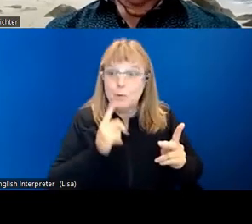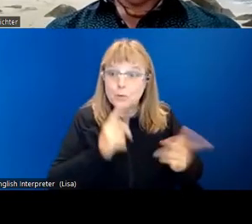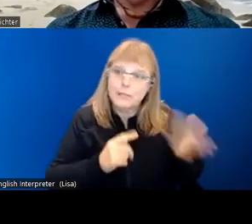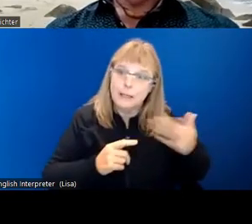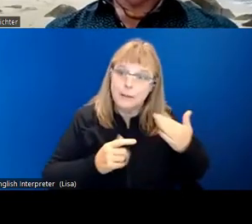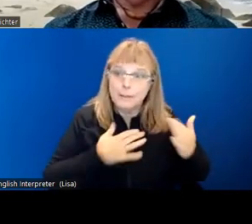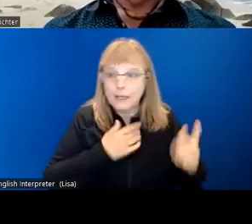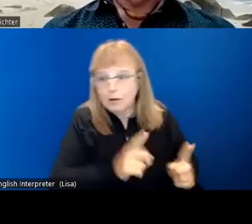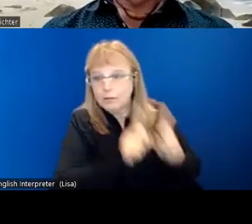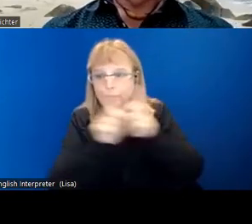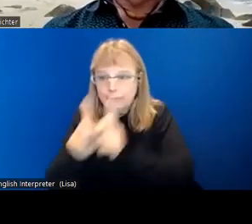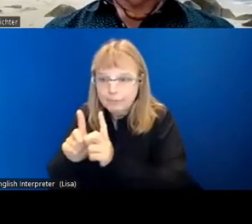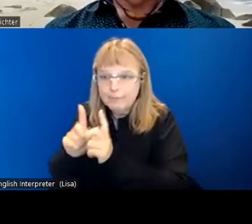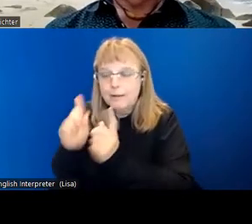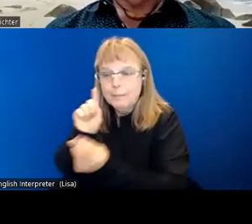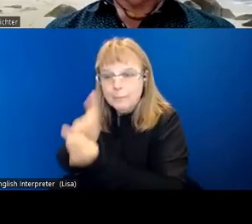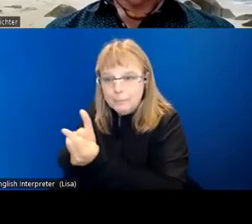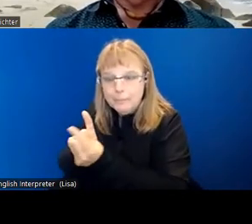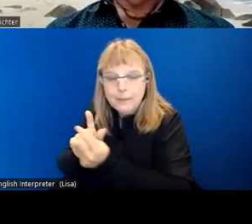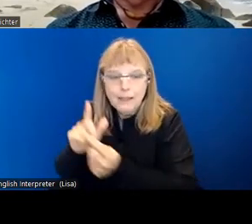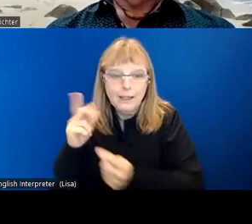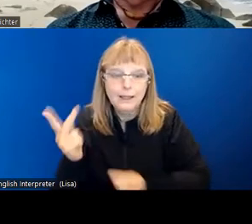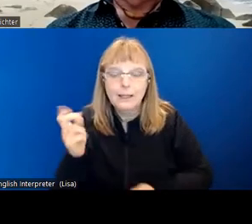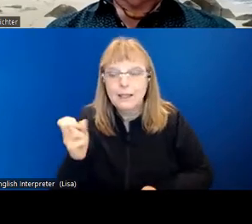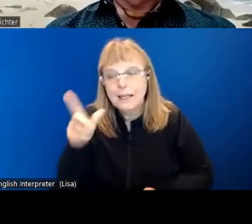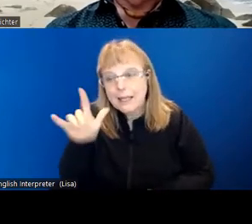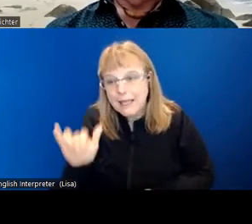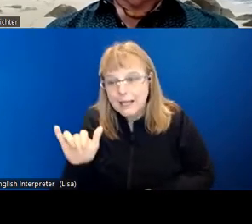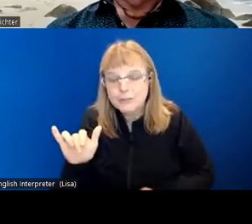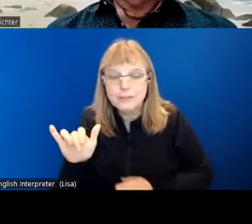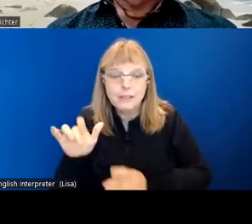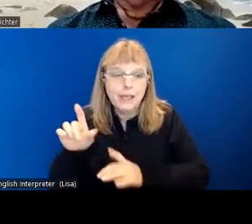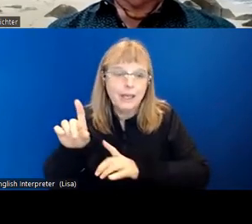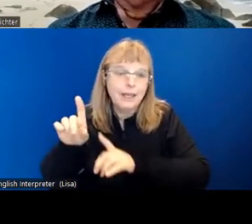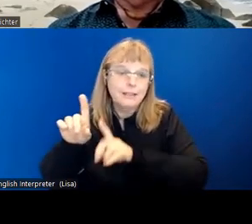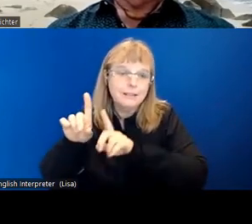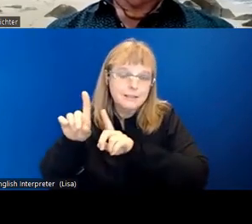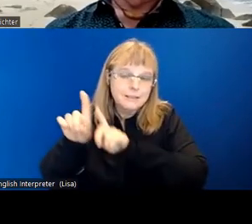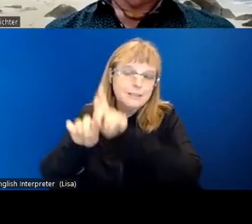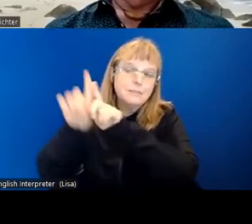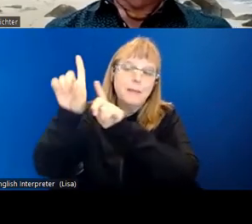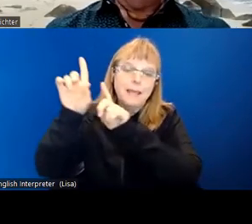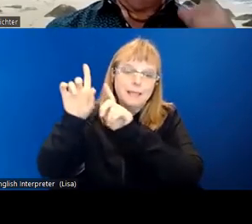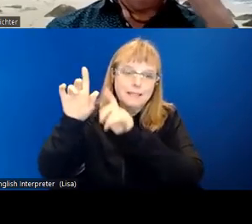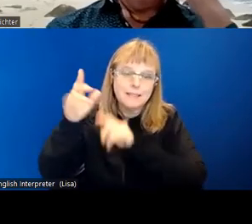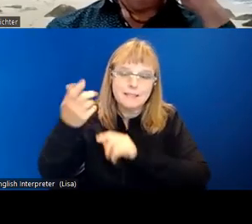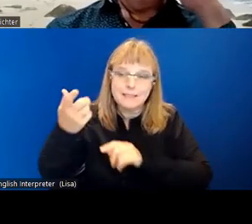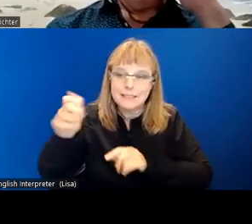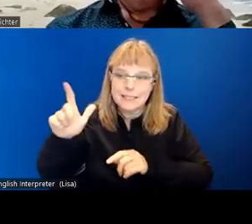to meet Kelsey at Space Gallery, which you all did. We'll be there next month,